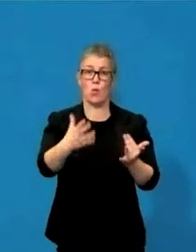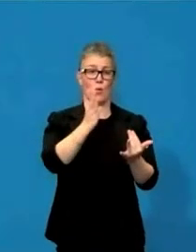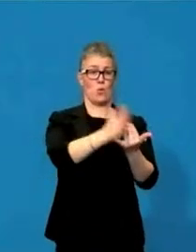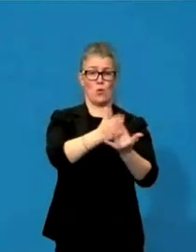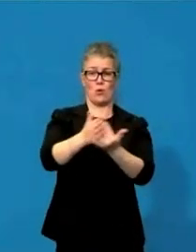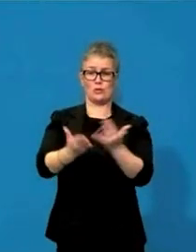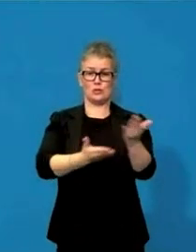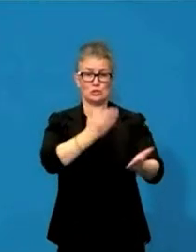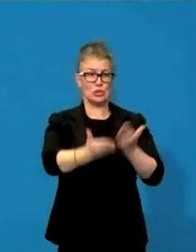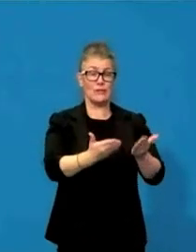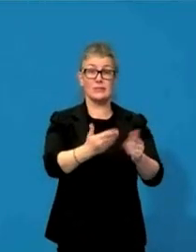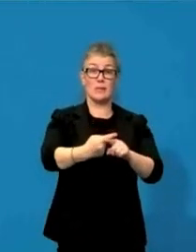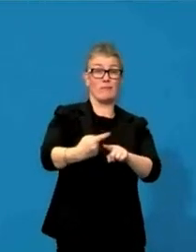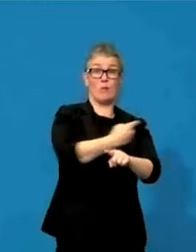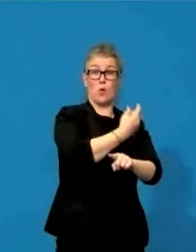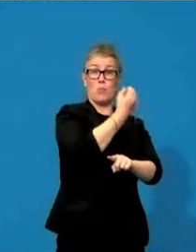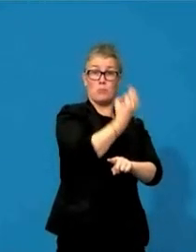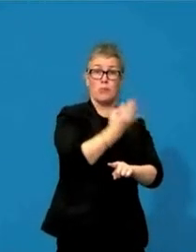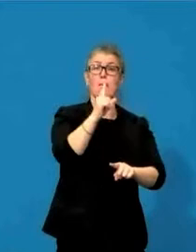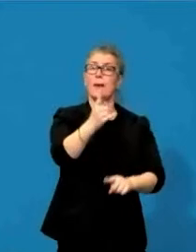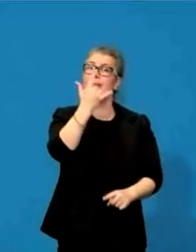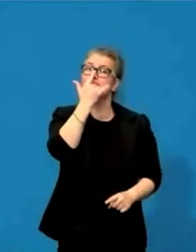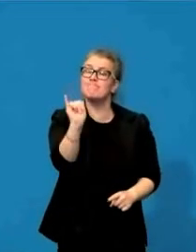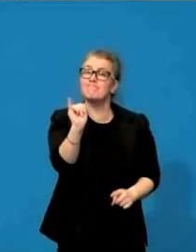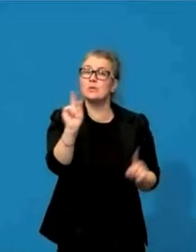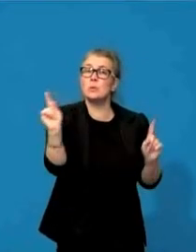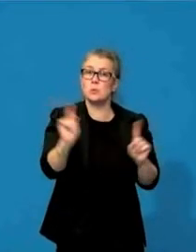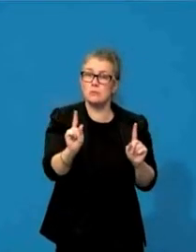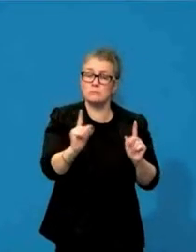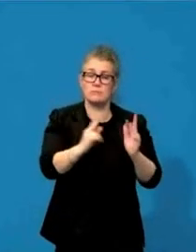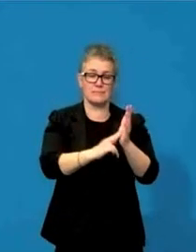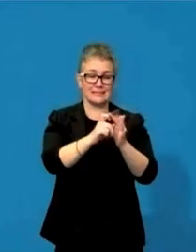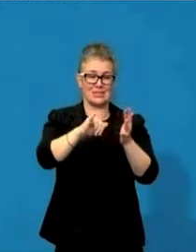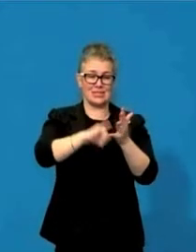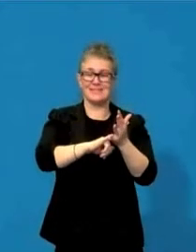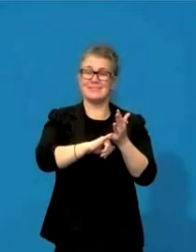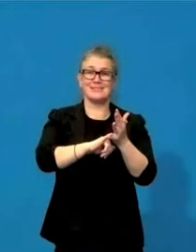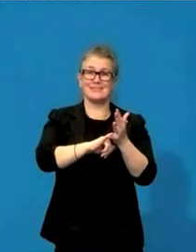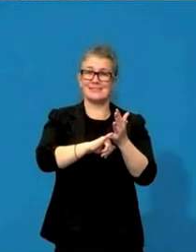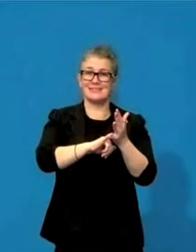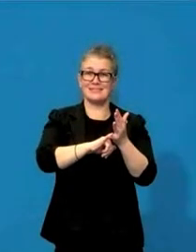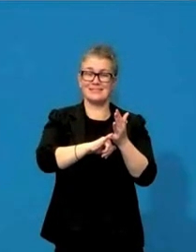But, unfortunately, it seems to me that the NDIS is actually trying to fulfil gaps that